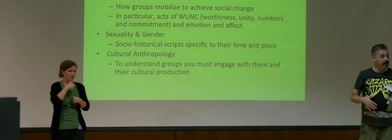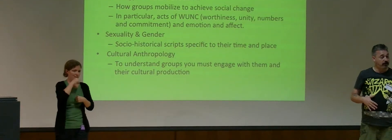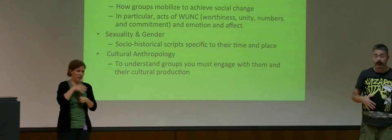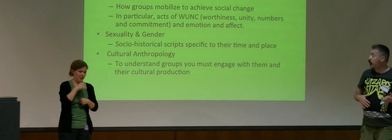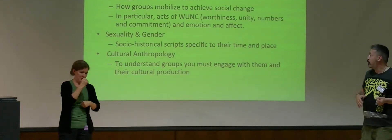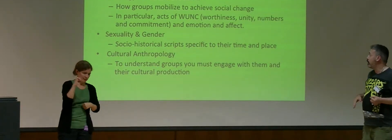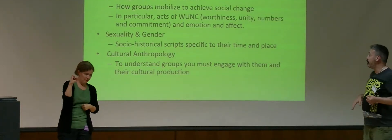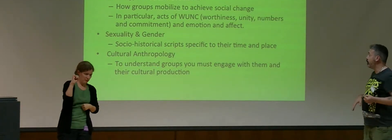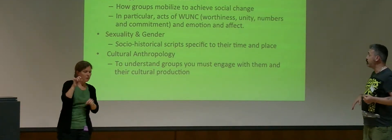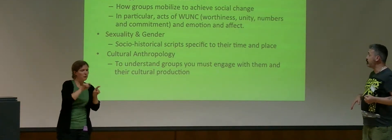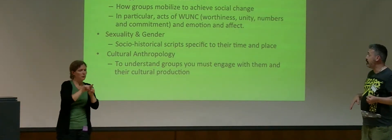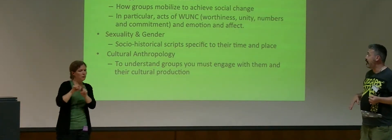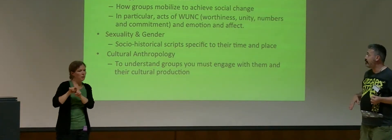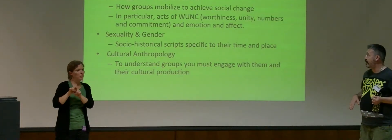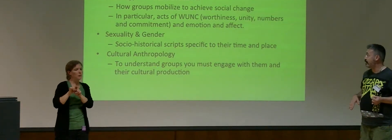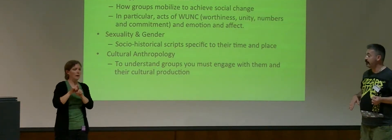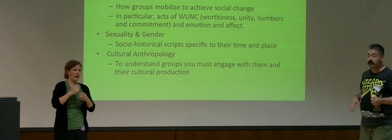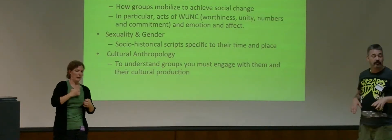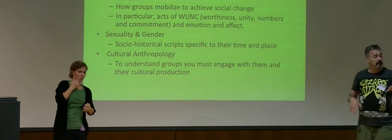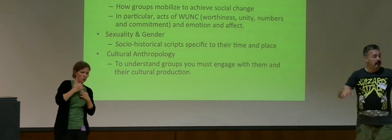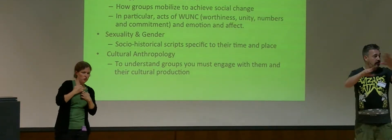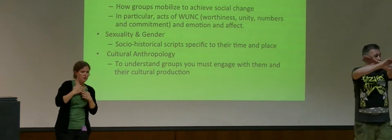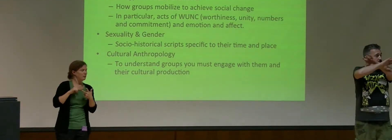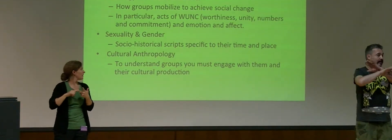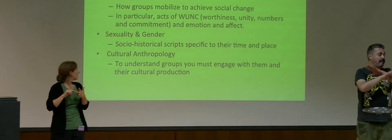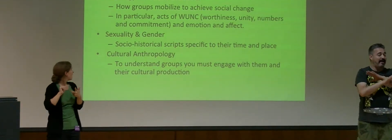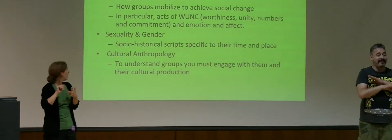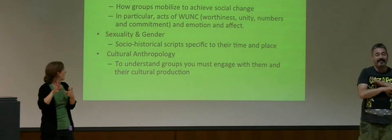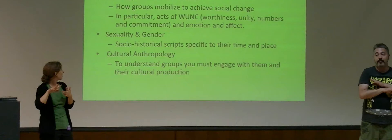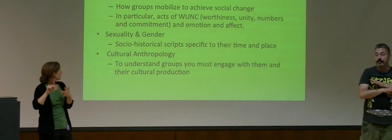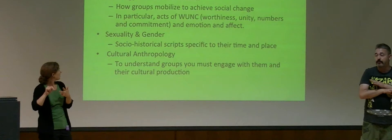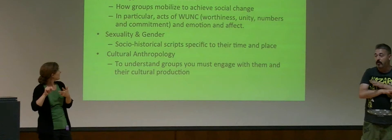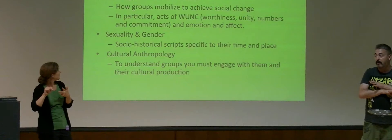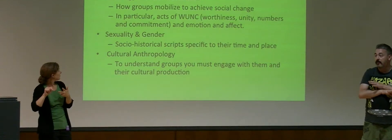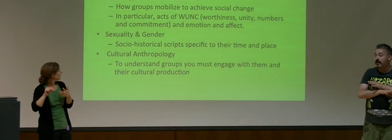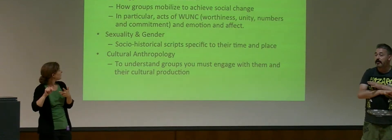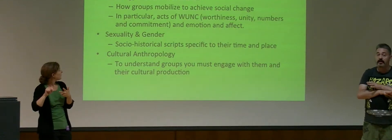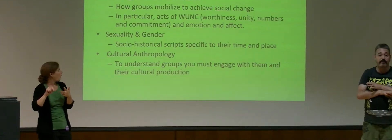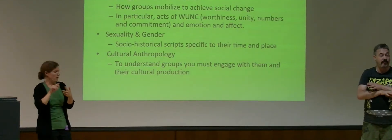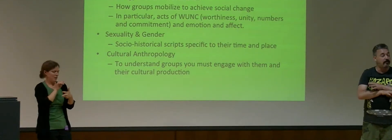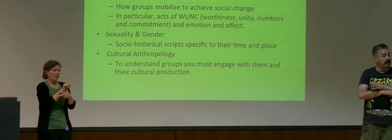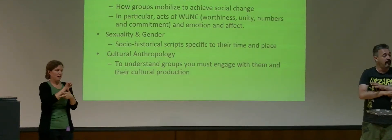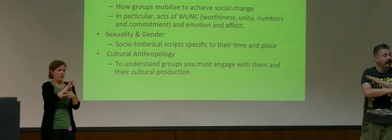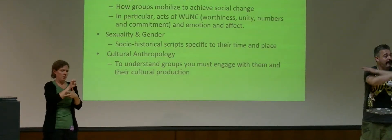we also talk about emotion and affect. The best example of one that I can give you